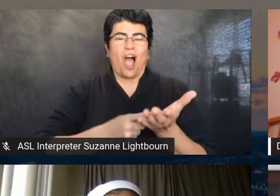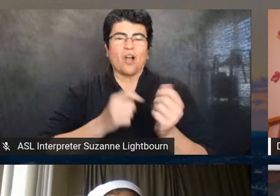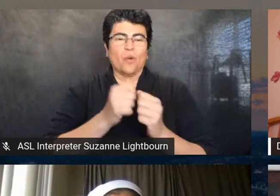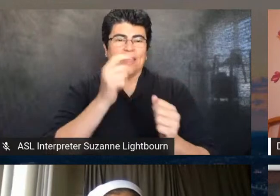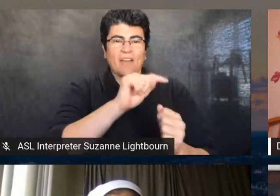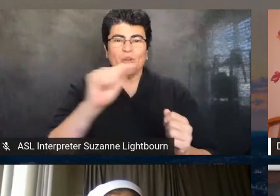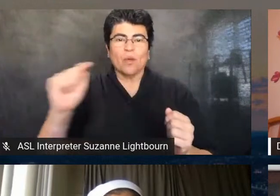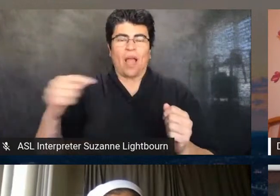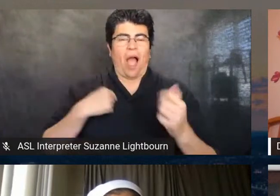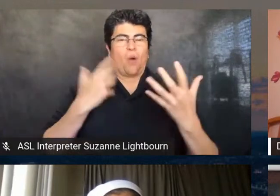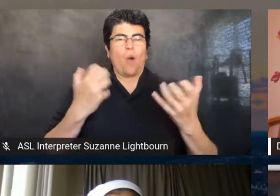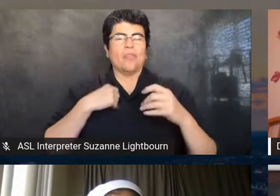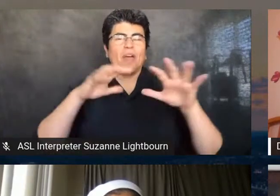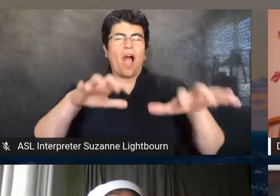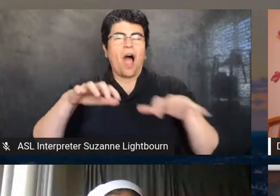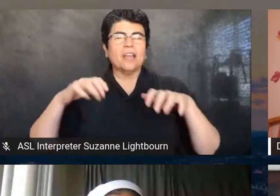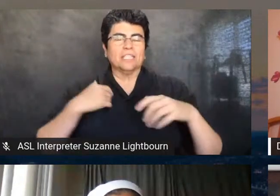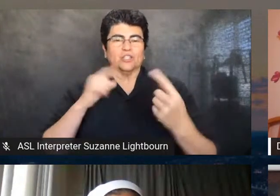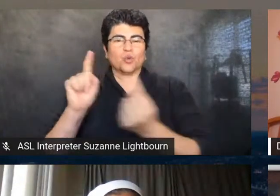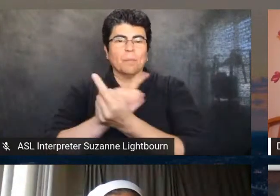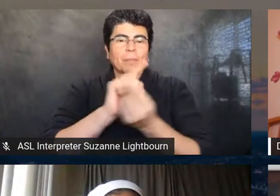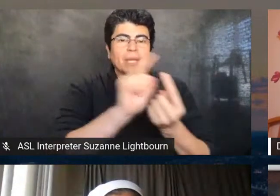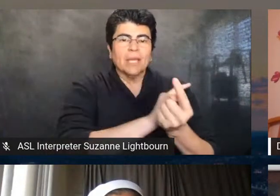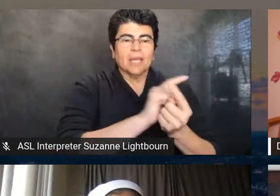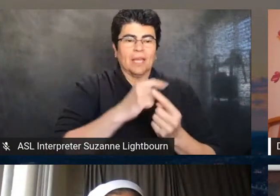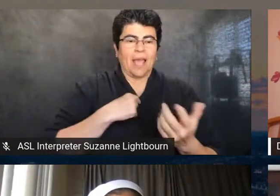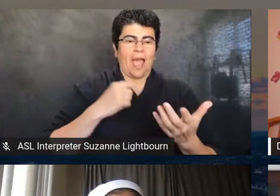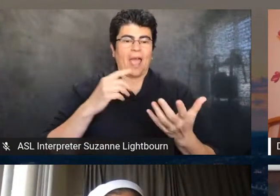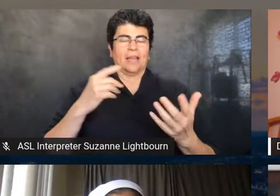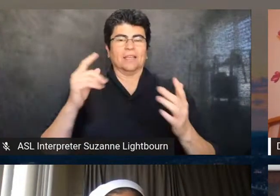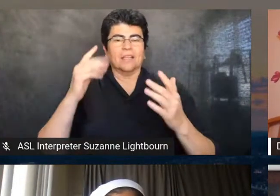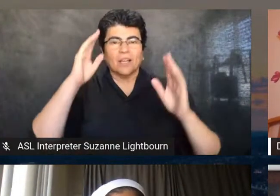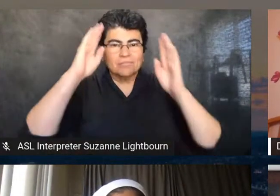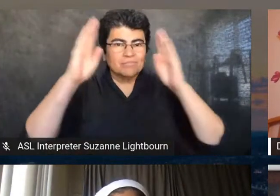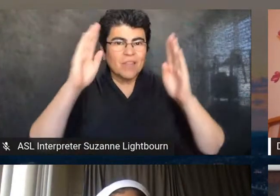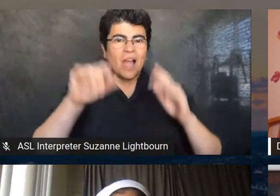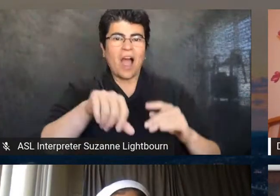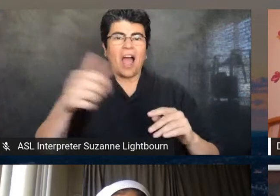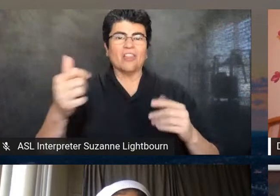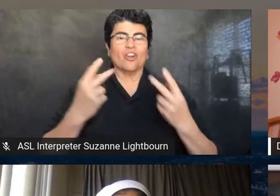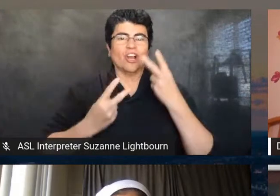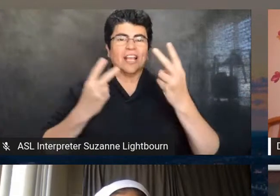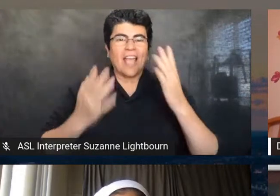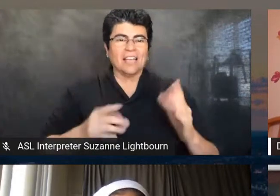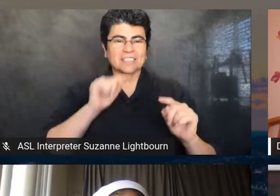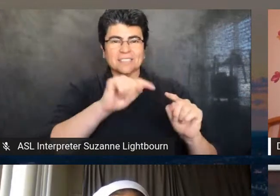gets an opportunity to meet and greet some of our other guests as we move along.